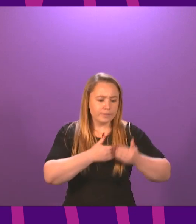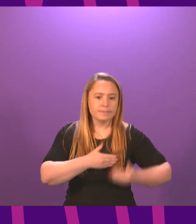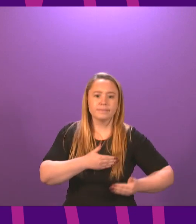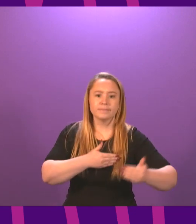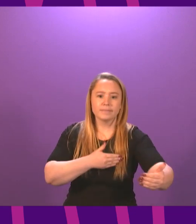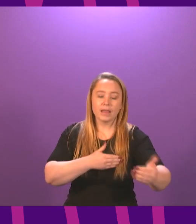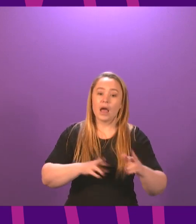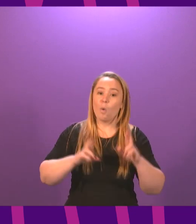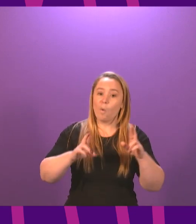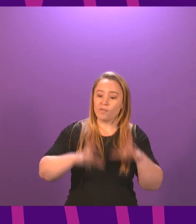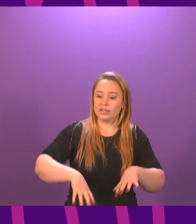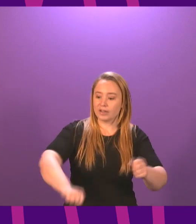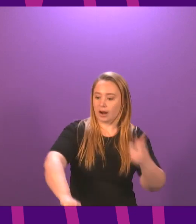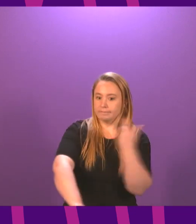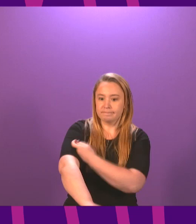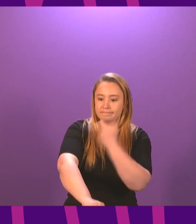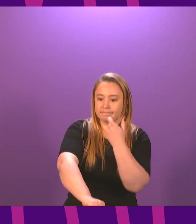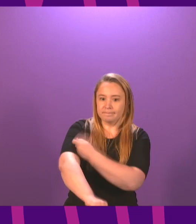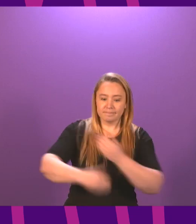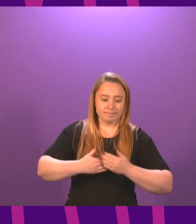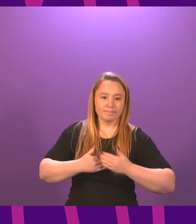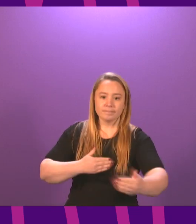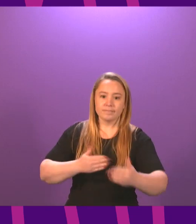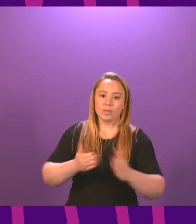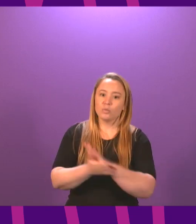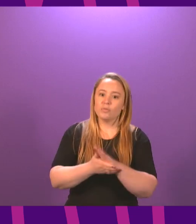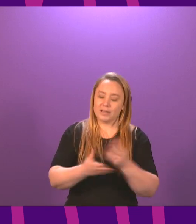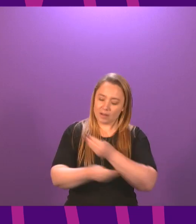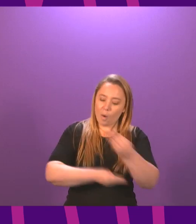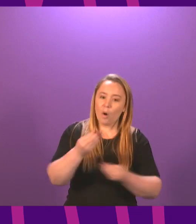the next phase, start to vaccinate people and, I hope, quickly get back to a position